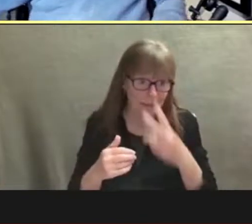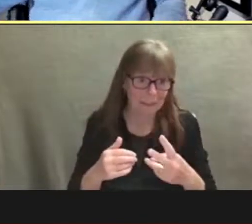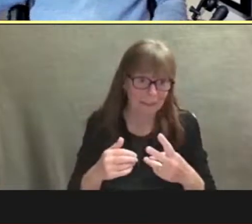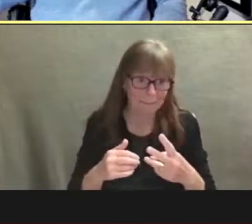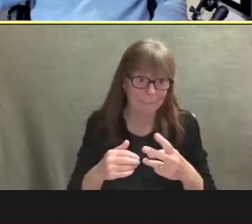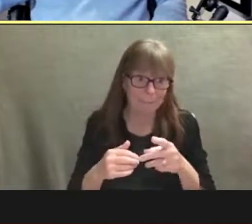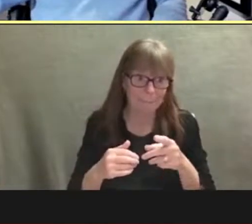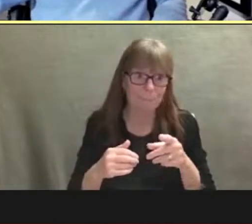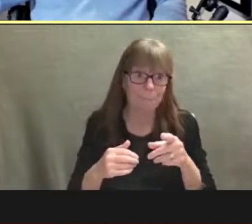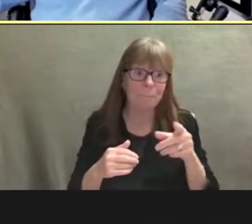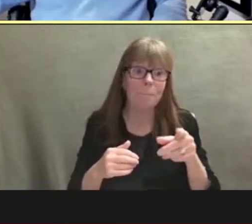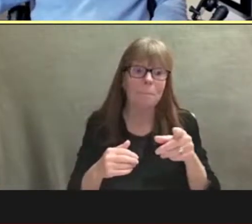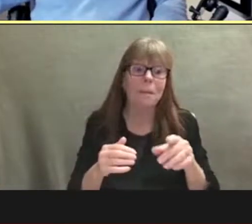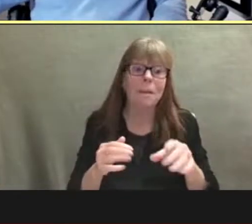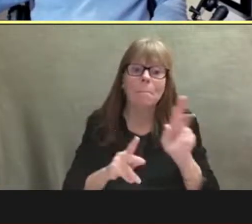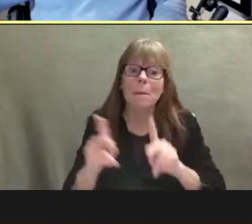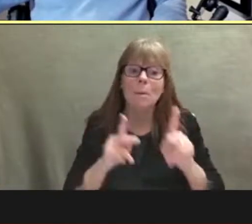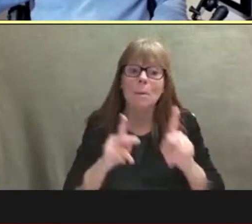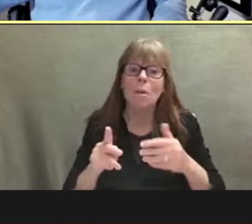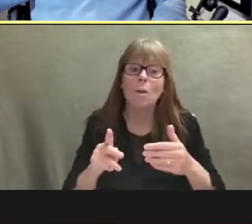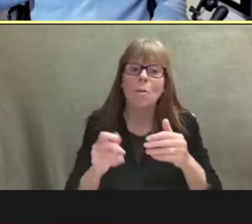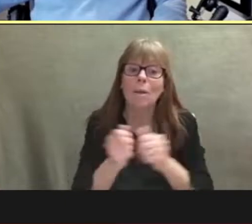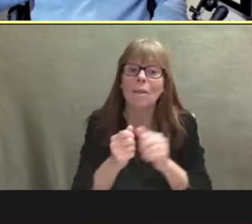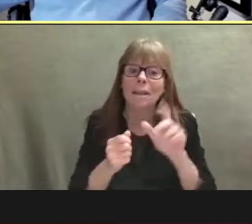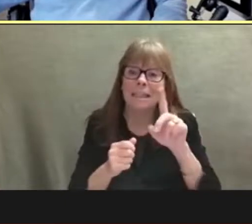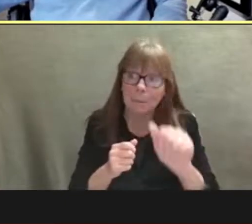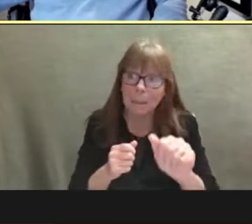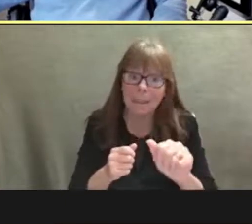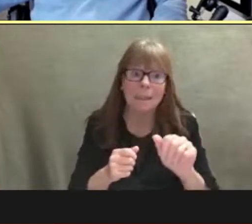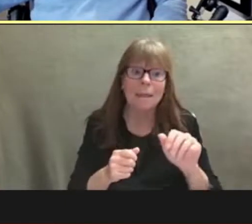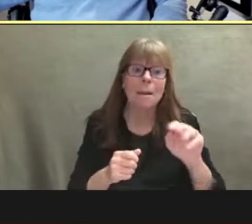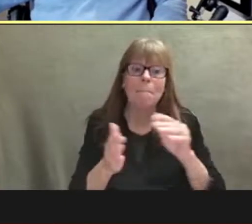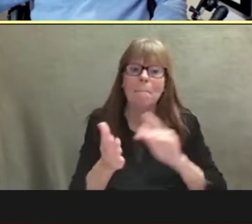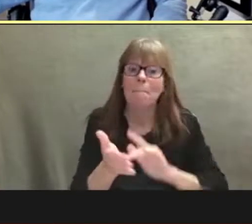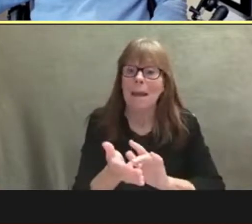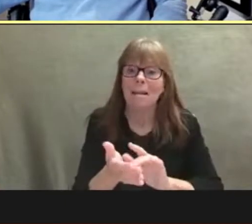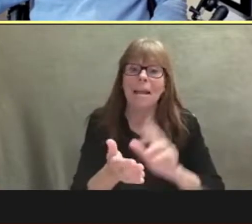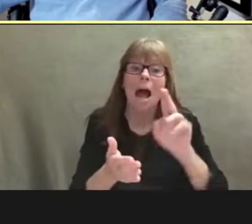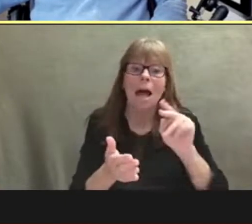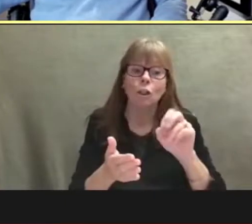designation of people with disabilities as special medically underserved population (MUP), accessible